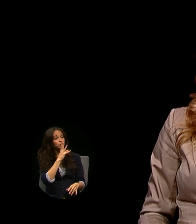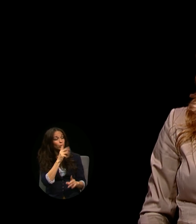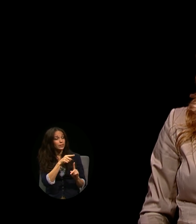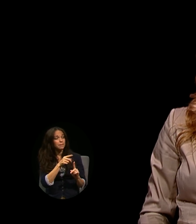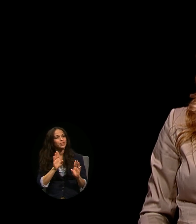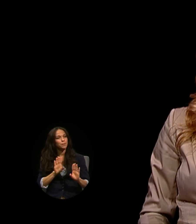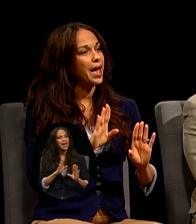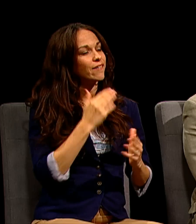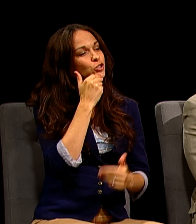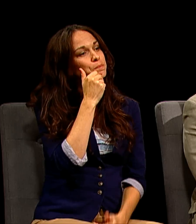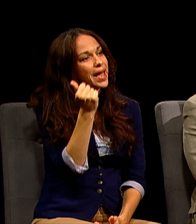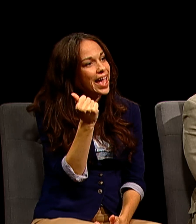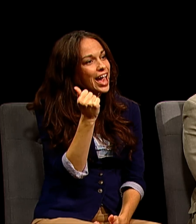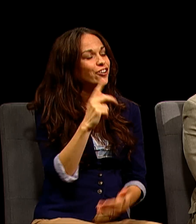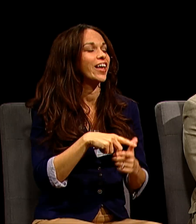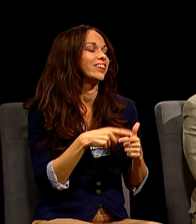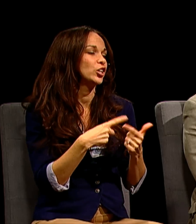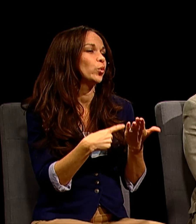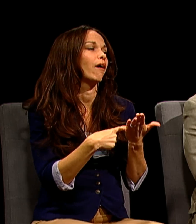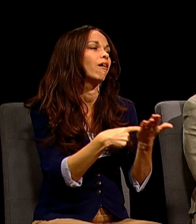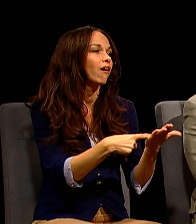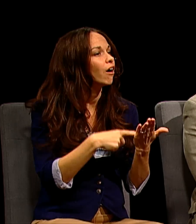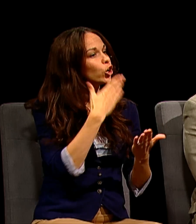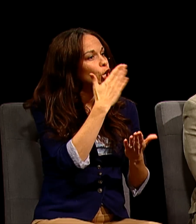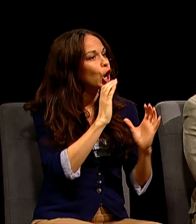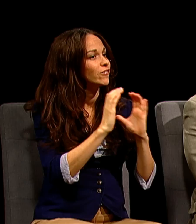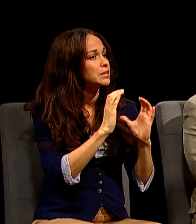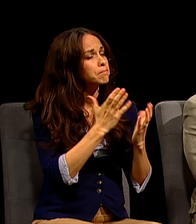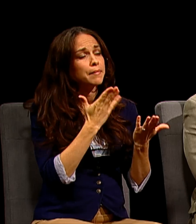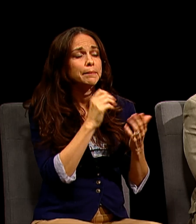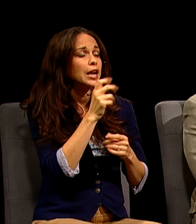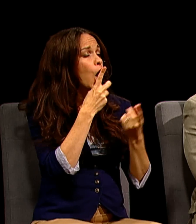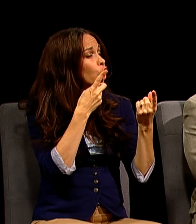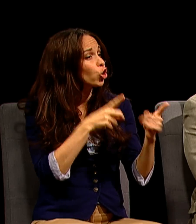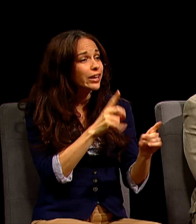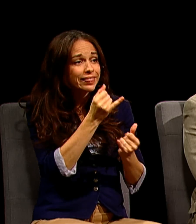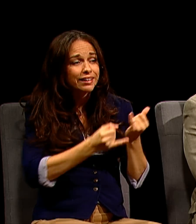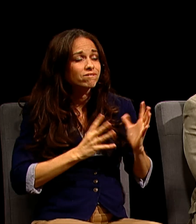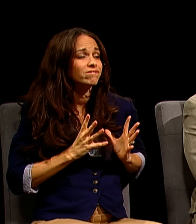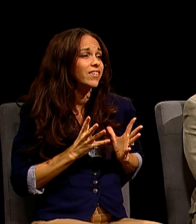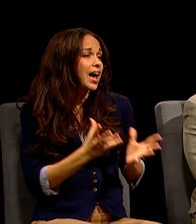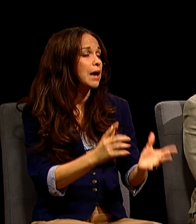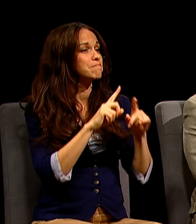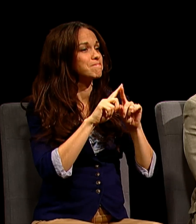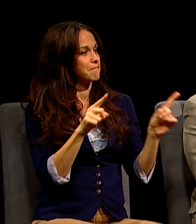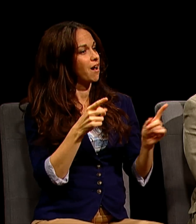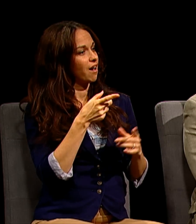and you can have a good conversation. You still may wind up not agreeing but they then stop